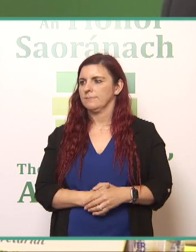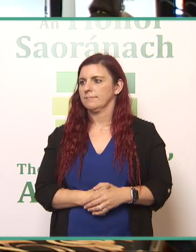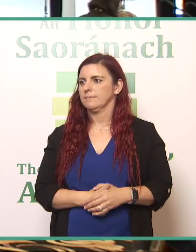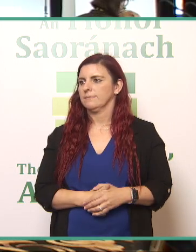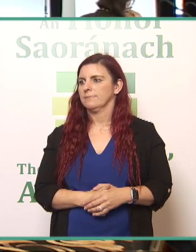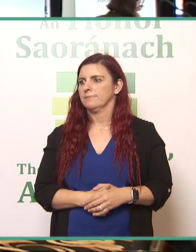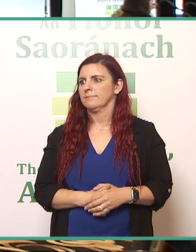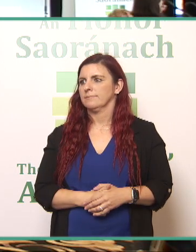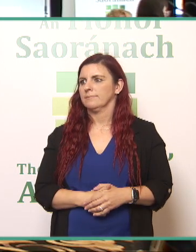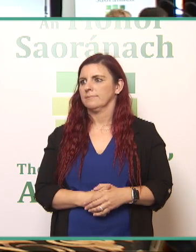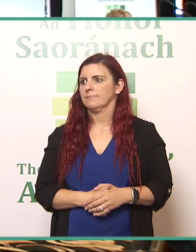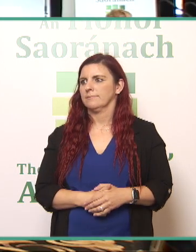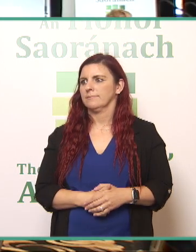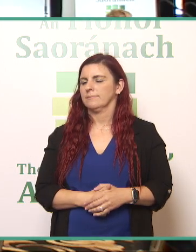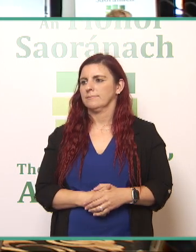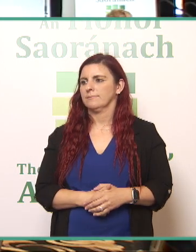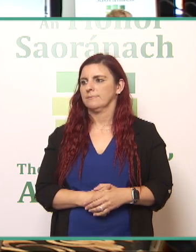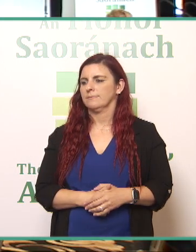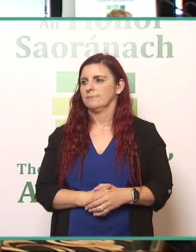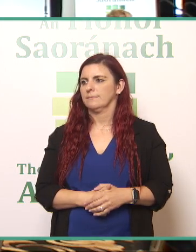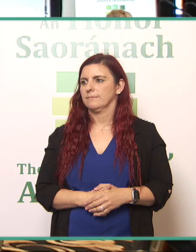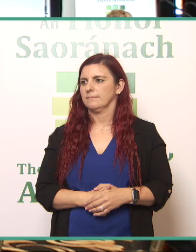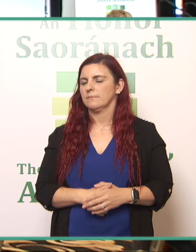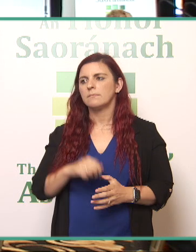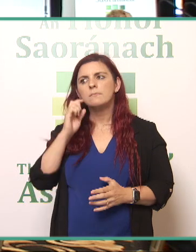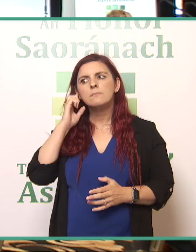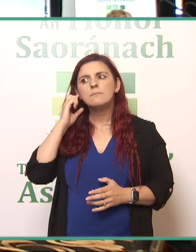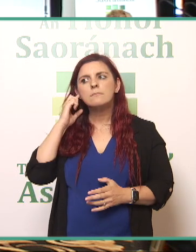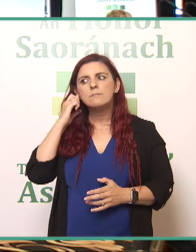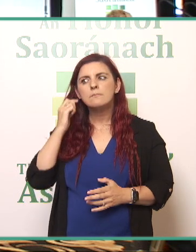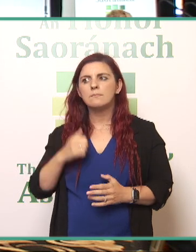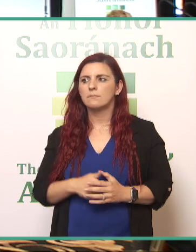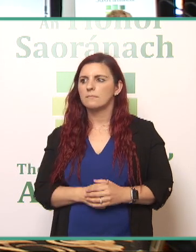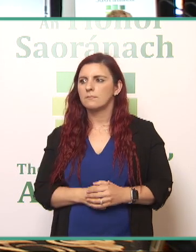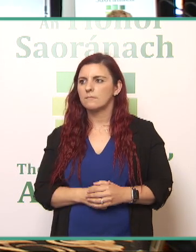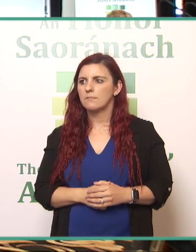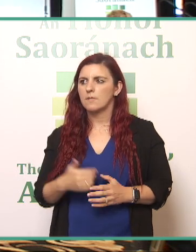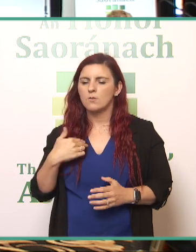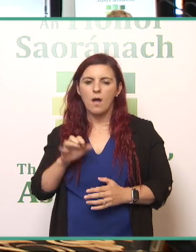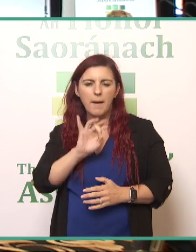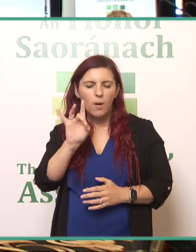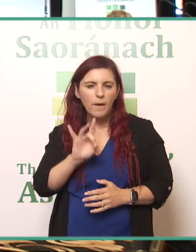Hi, my name is Rory and my question is who is